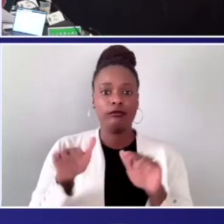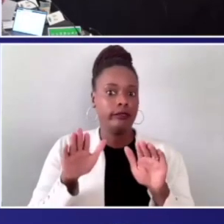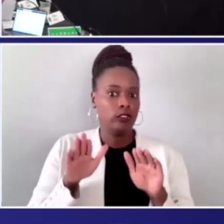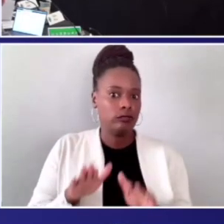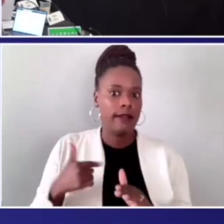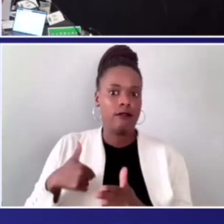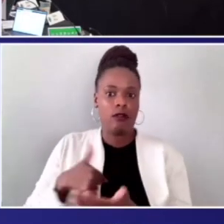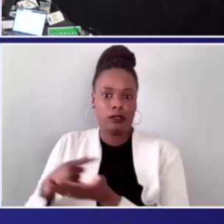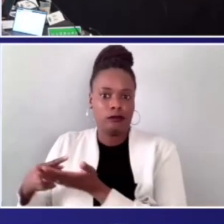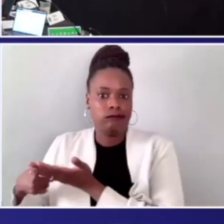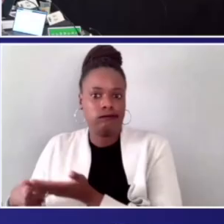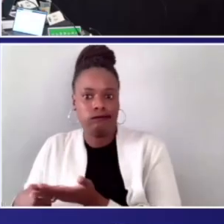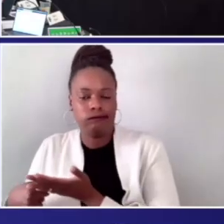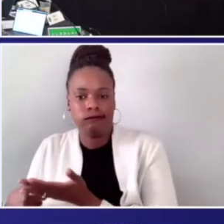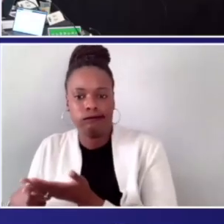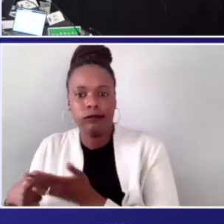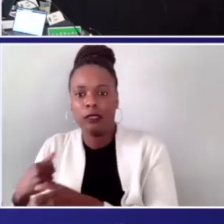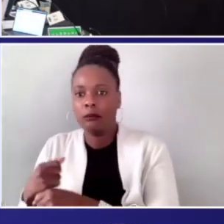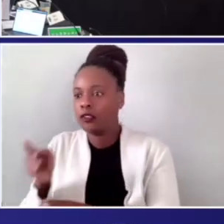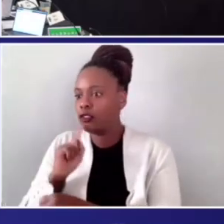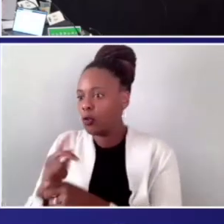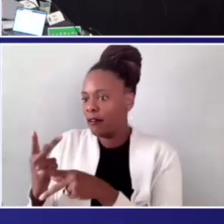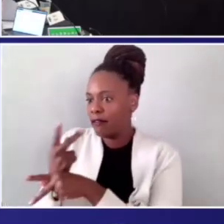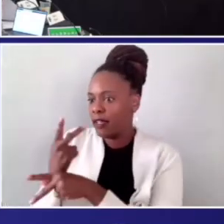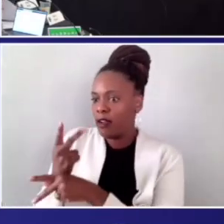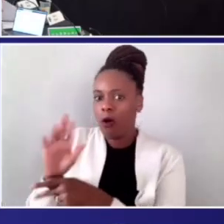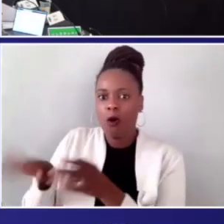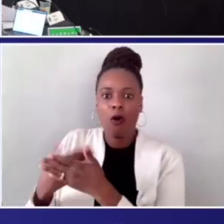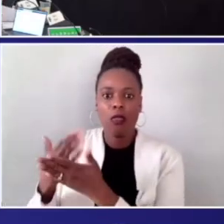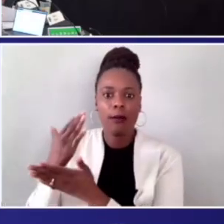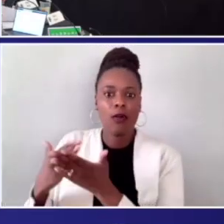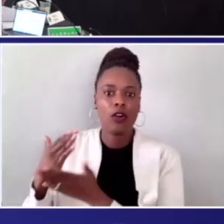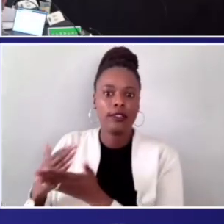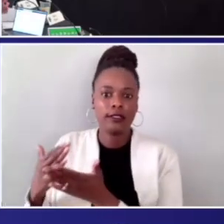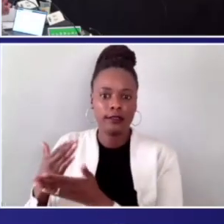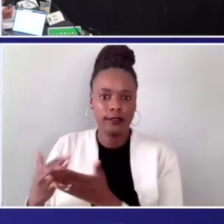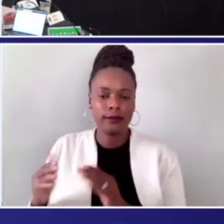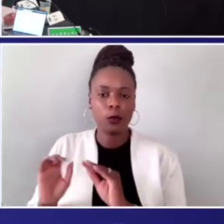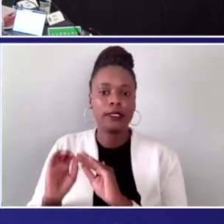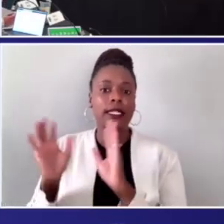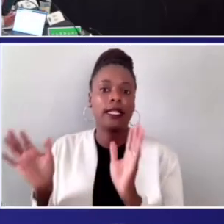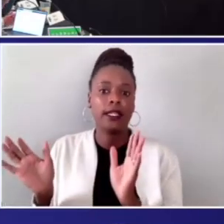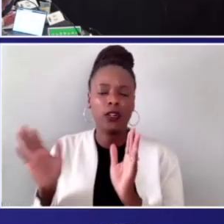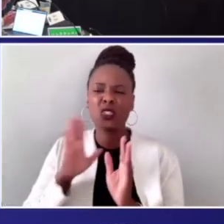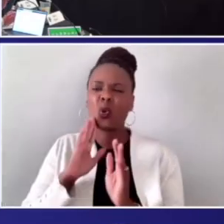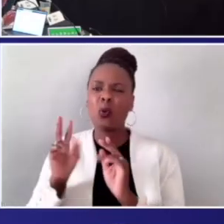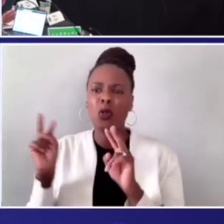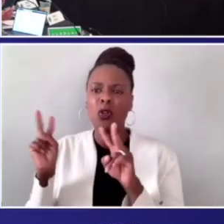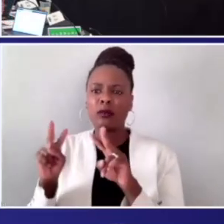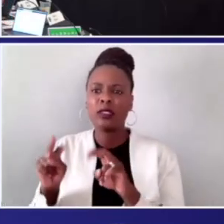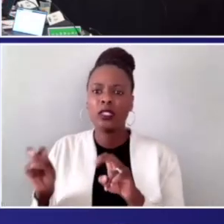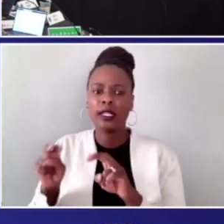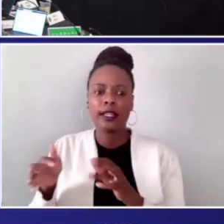have fleshed out all of these moving pieces and parts so that we get it straight, and we'll look at the language to see if we've done that or if there are